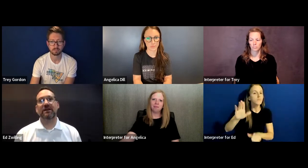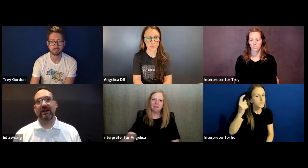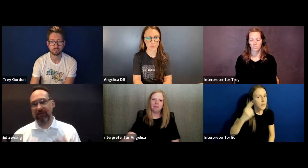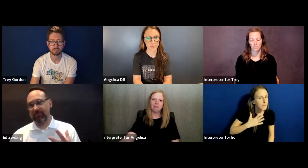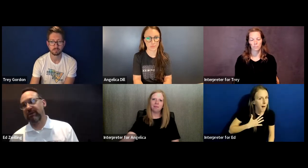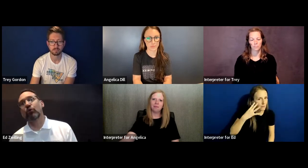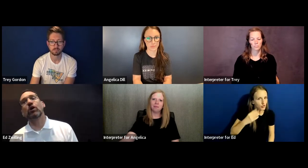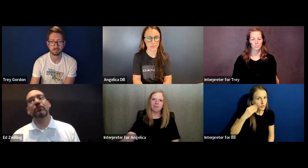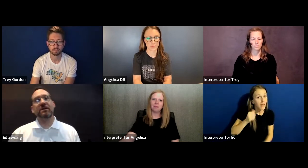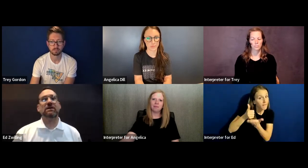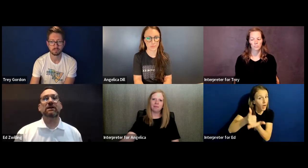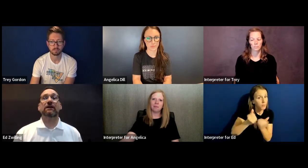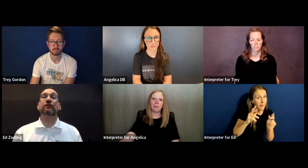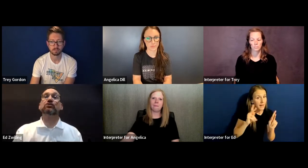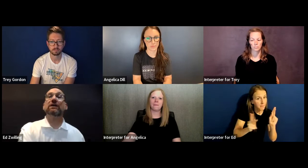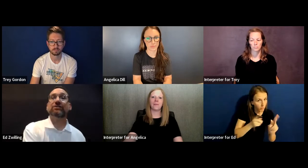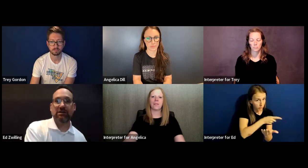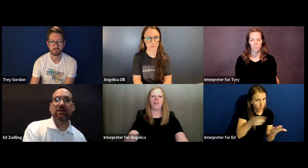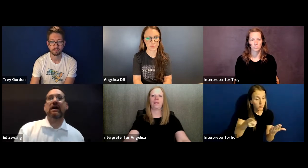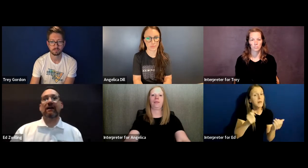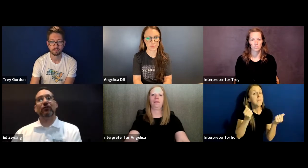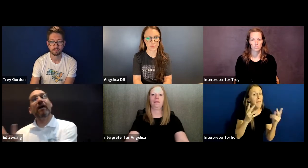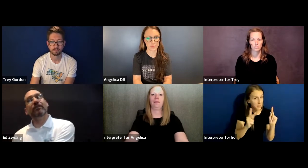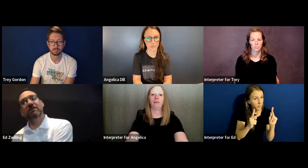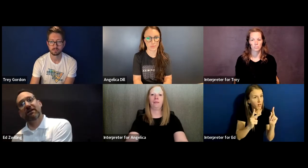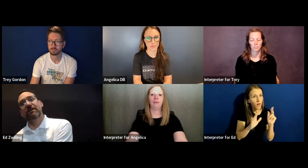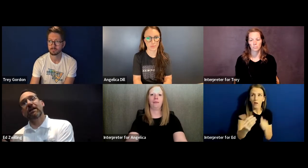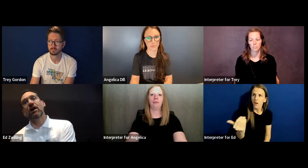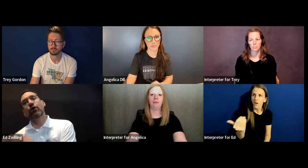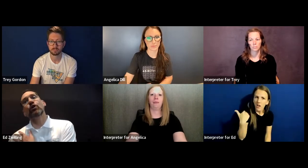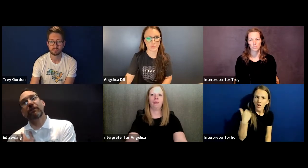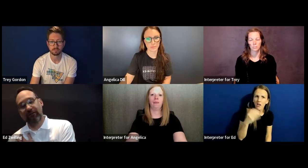and i've had many people come to me in frustration after having done it and not heard anything